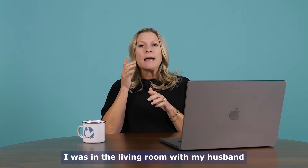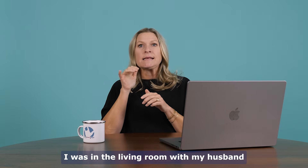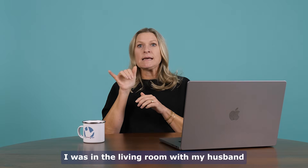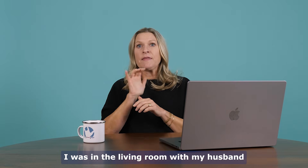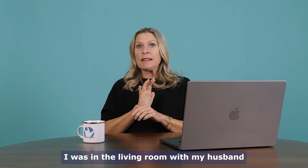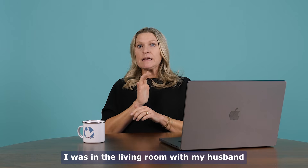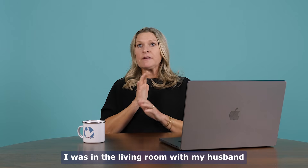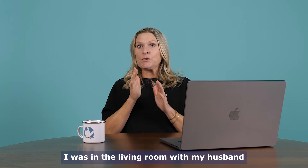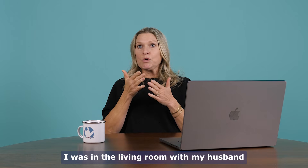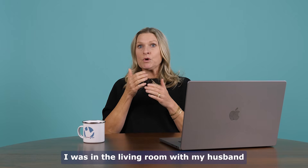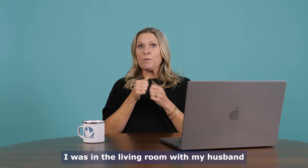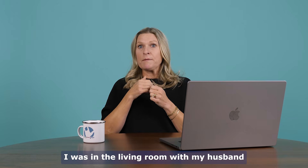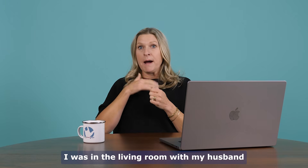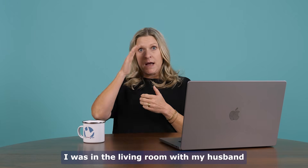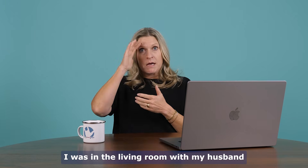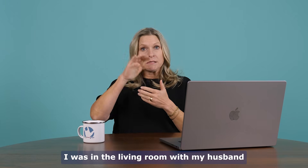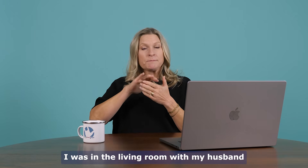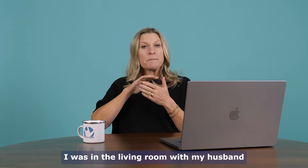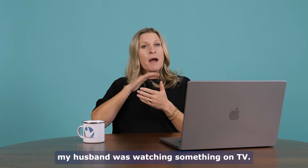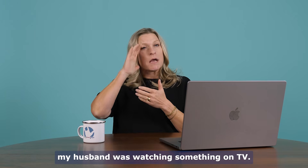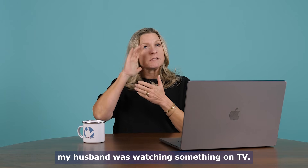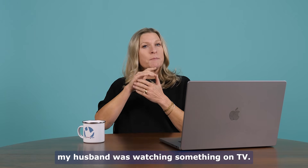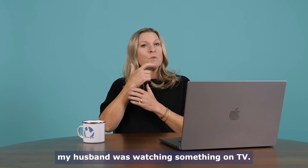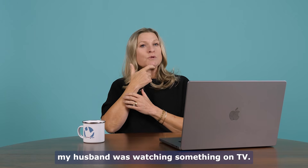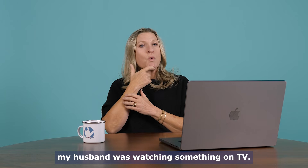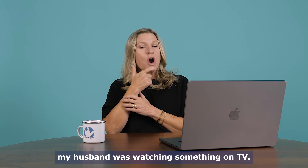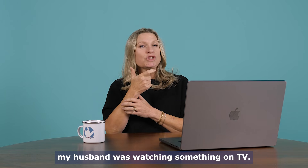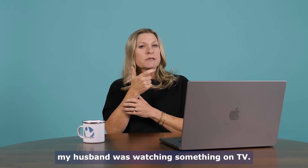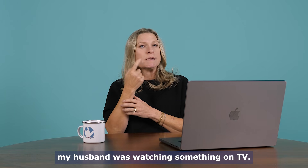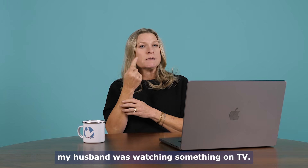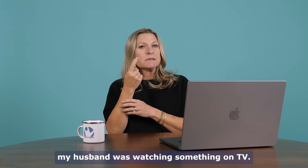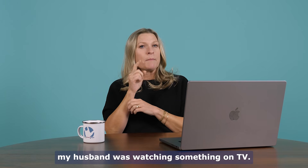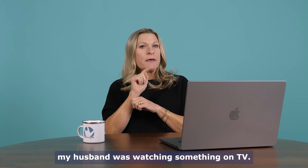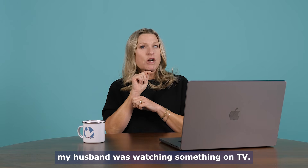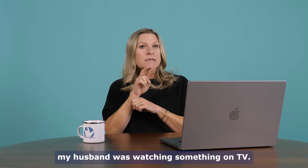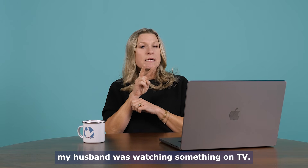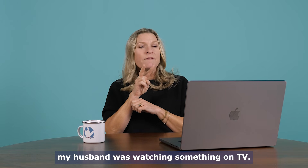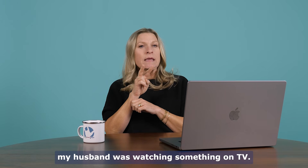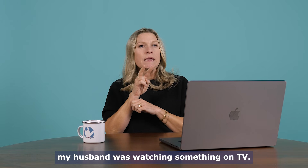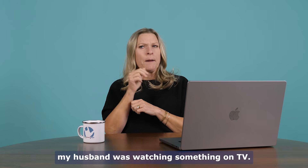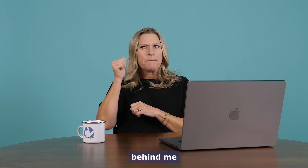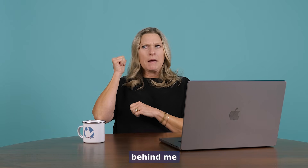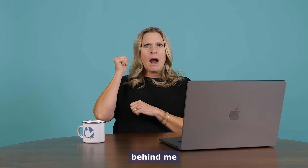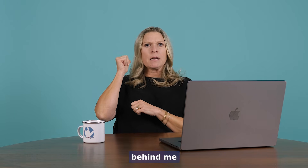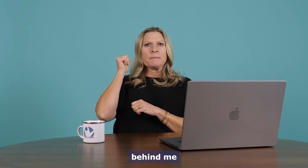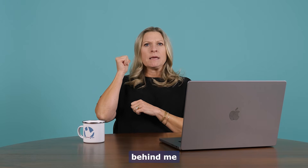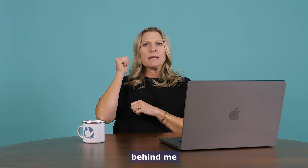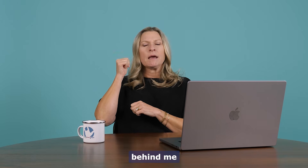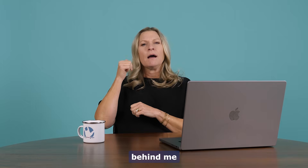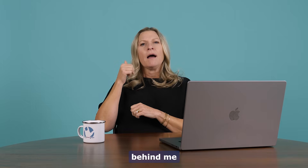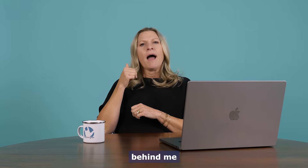I was in the living room with my husband my husband was watching something on TV. behind me